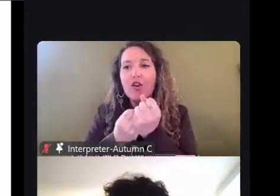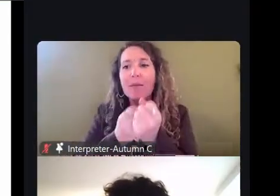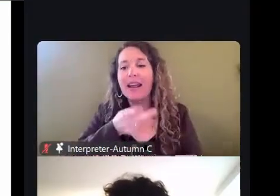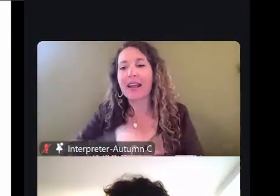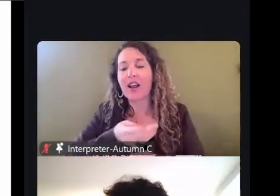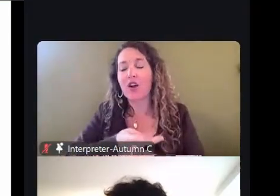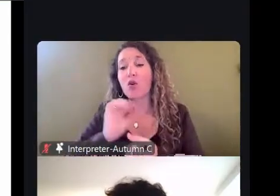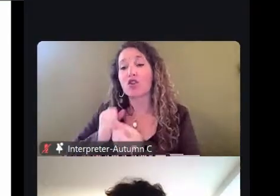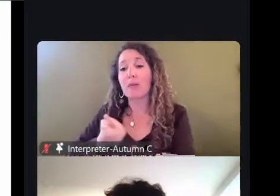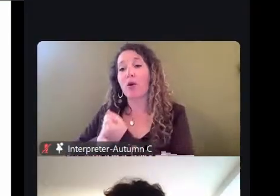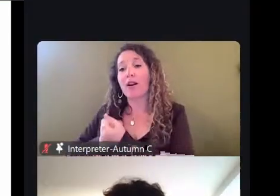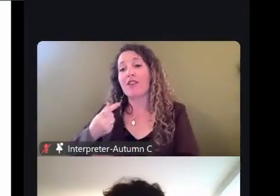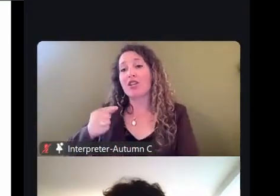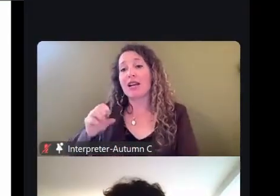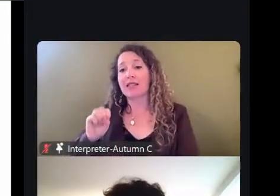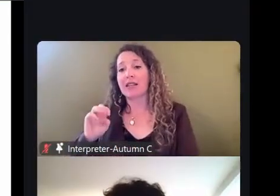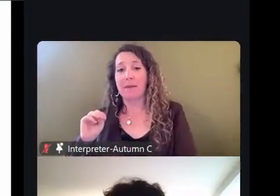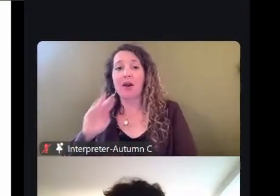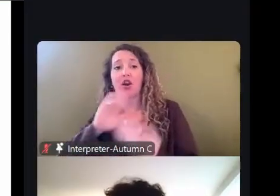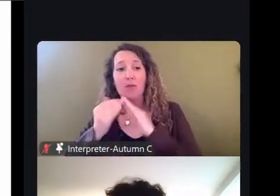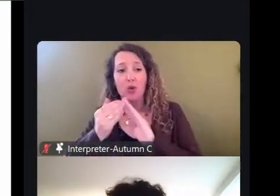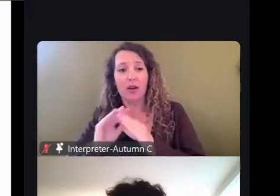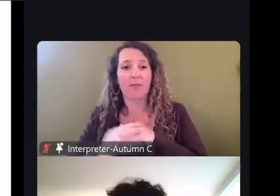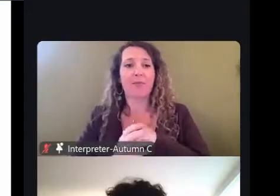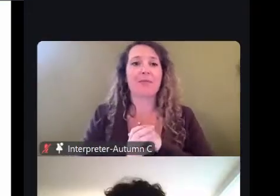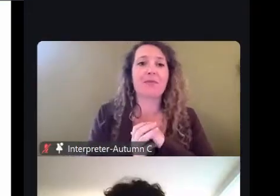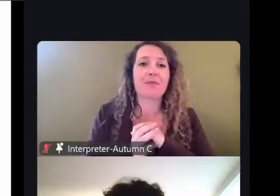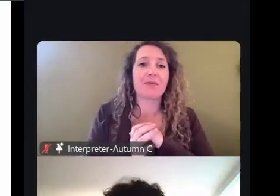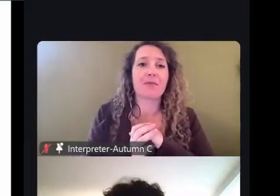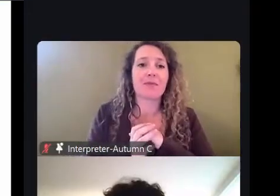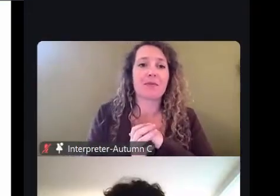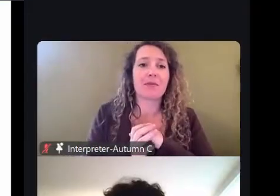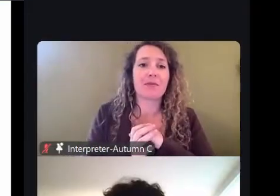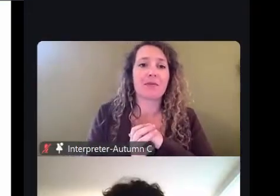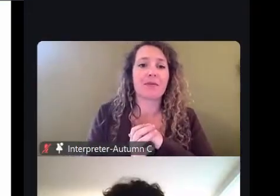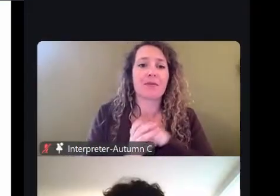community. And so where we come in and think about this is,